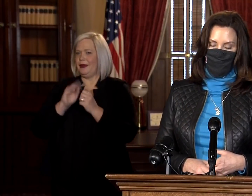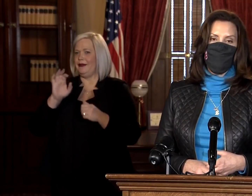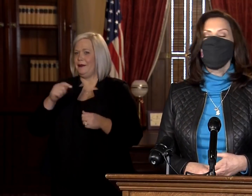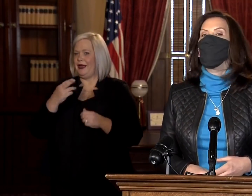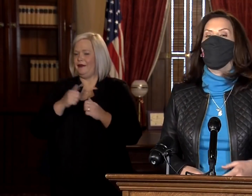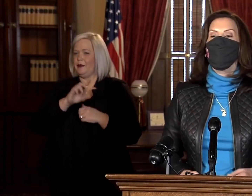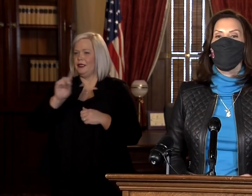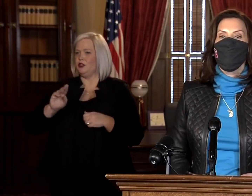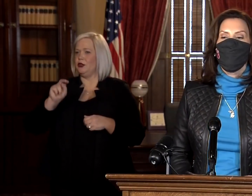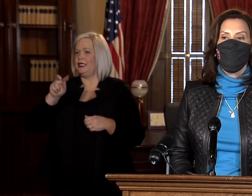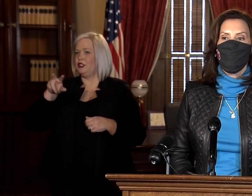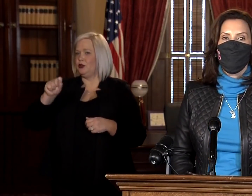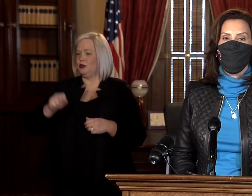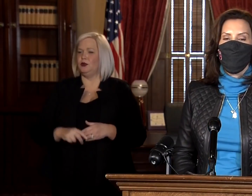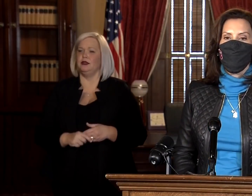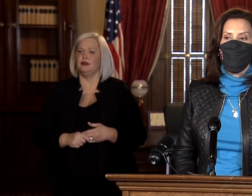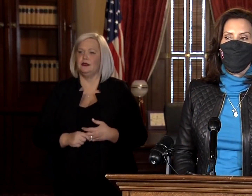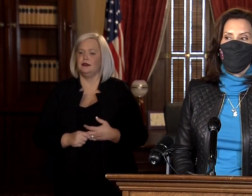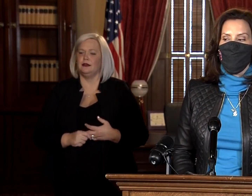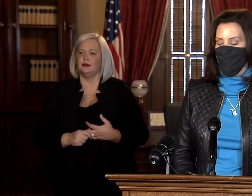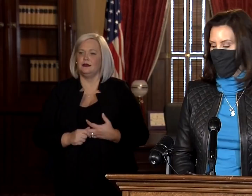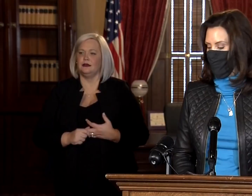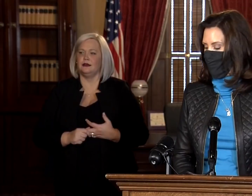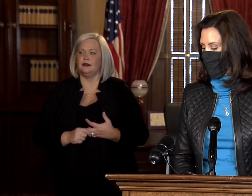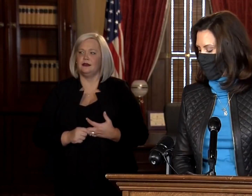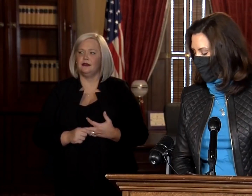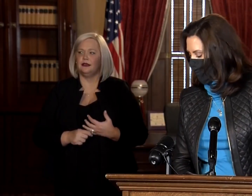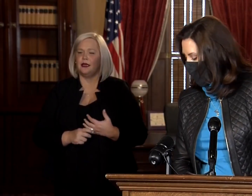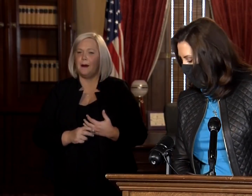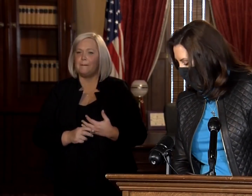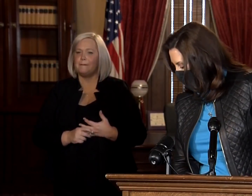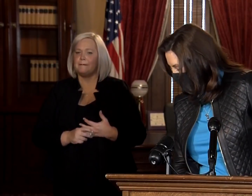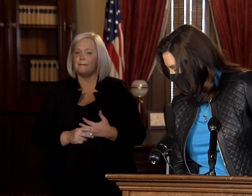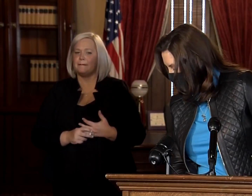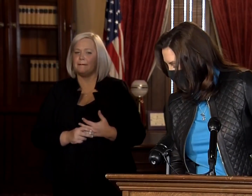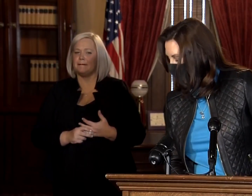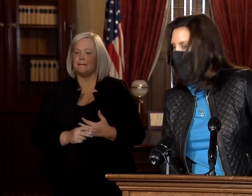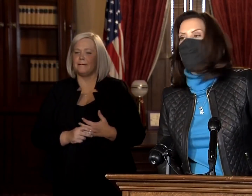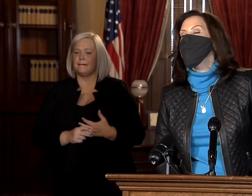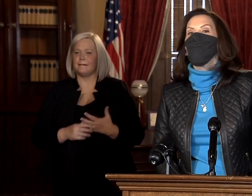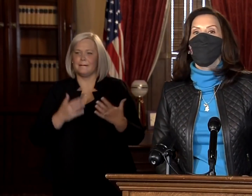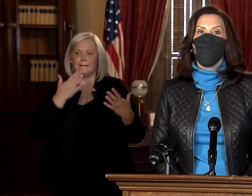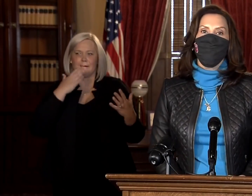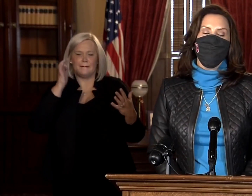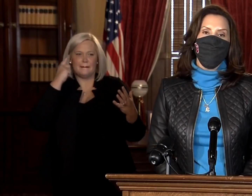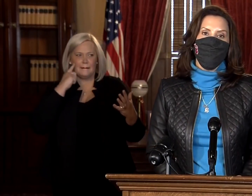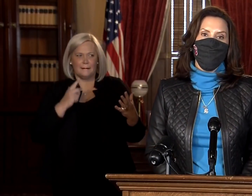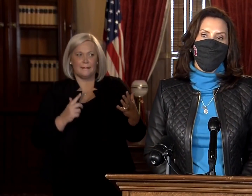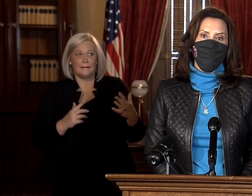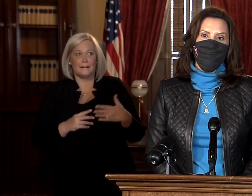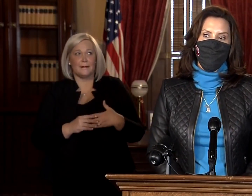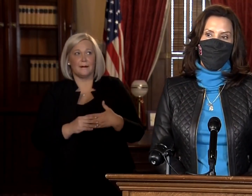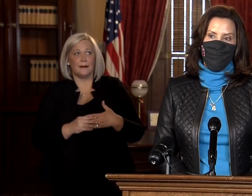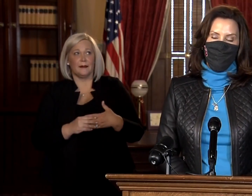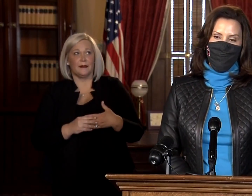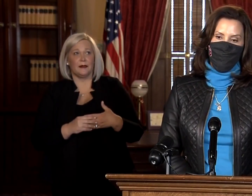reengage. >> OK, governor, we’ll go to OK, governor, we’ll go to Beth with the Detroit news.